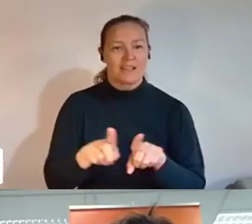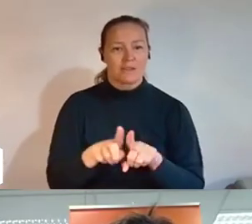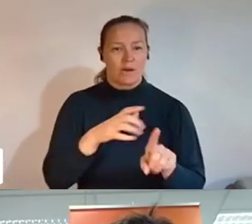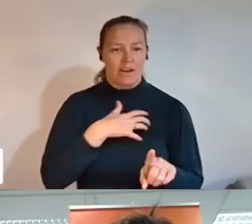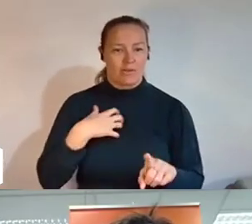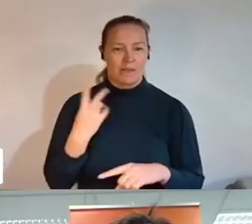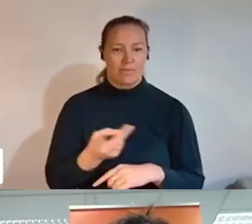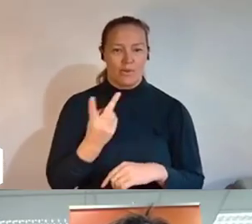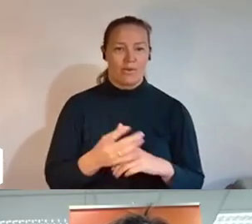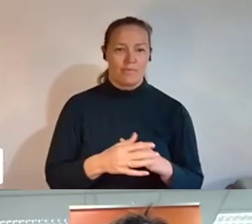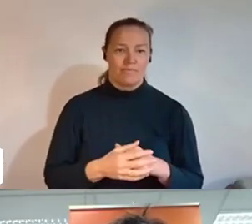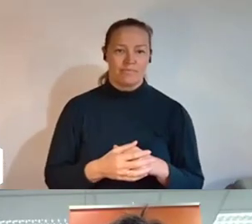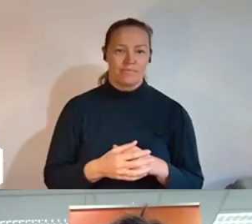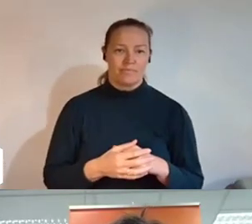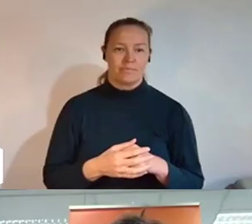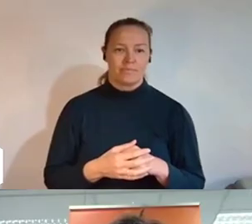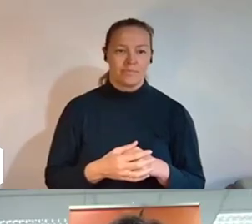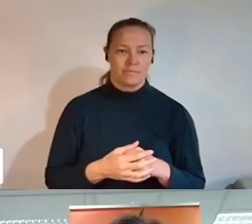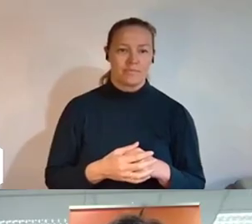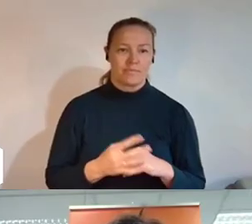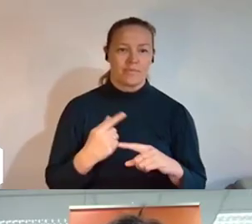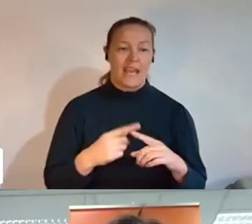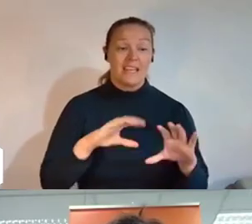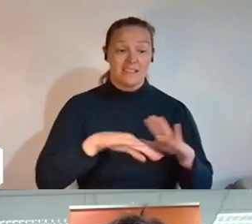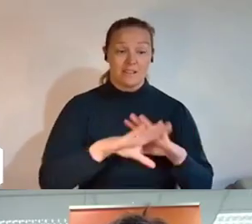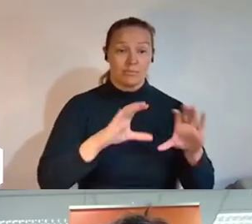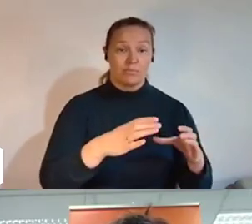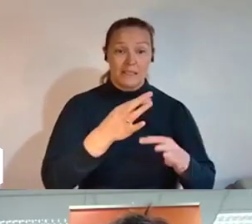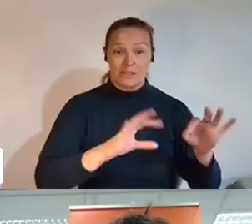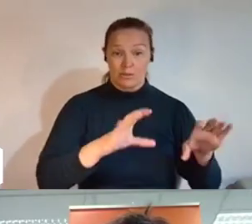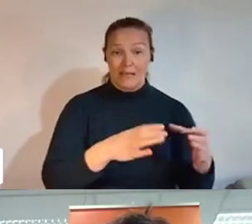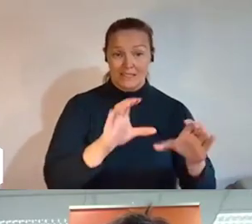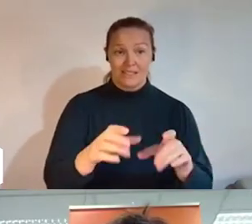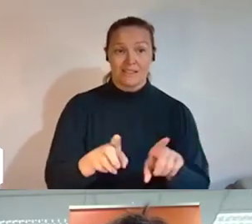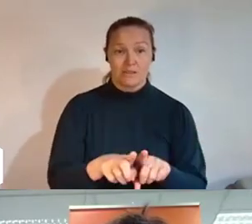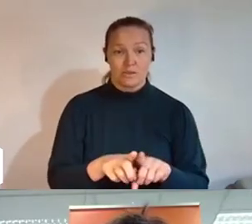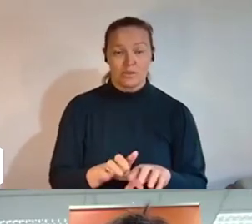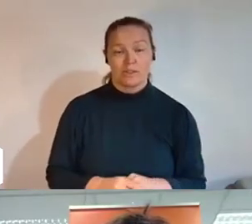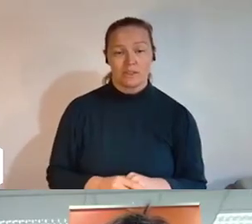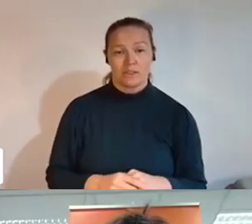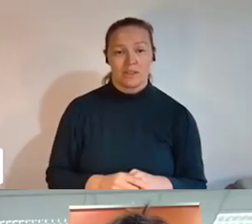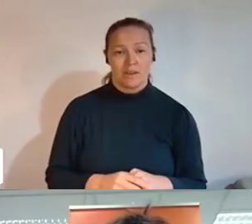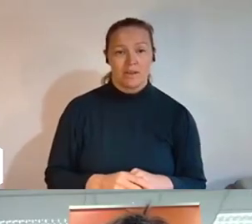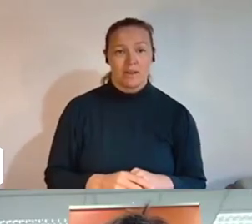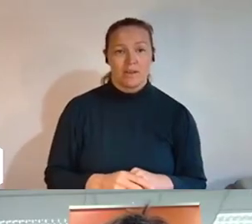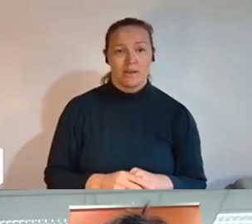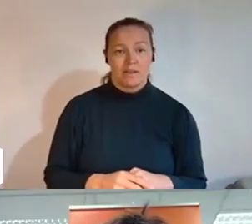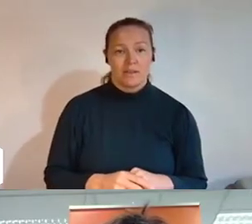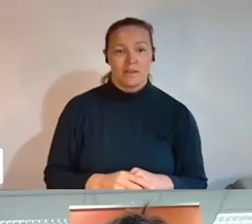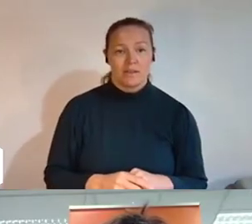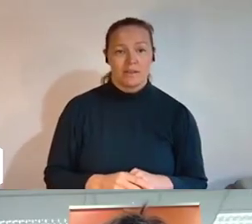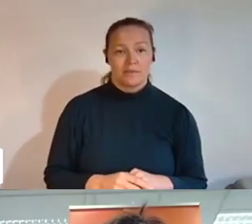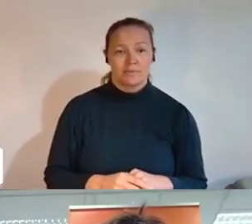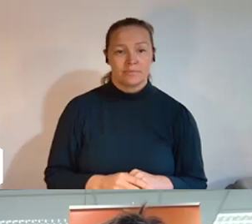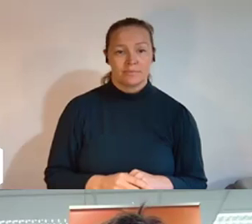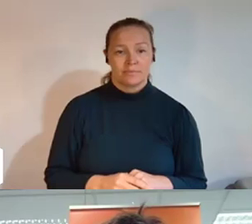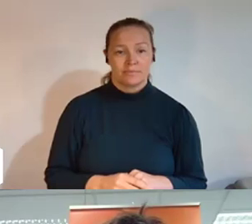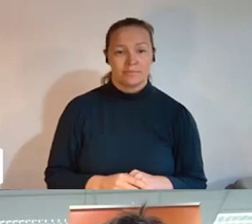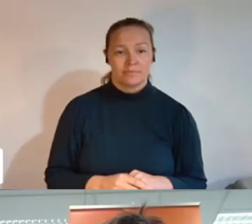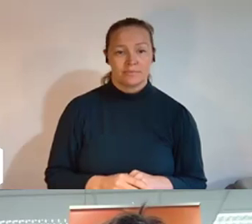and in political parties. So I think the the vision I would express is, imagine if there